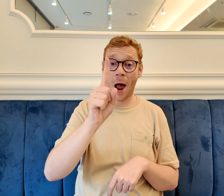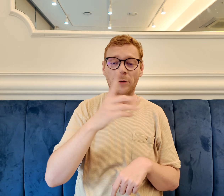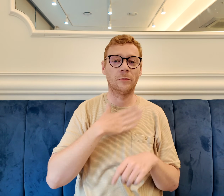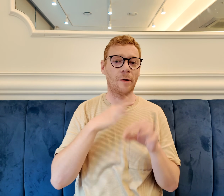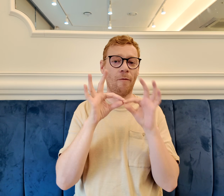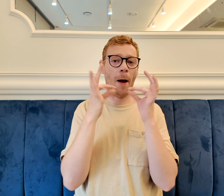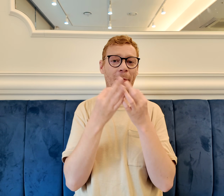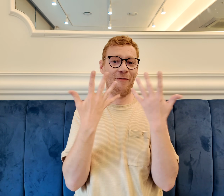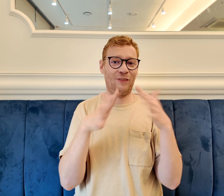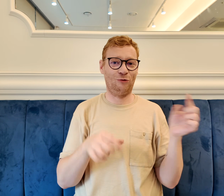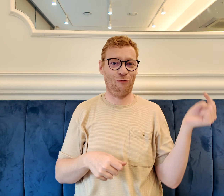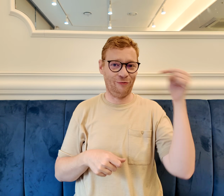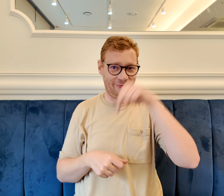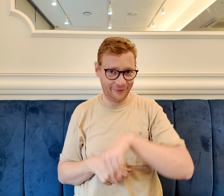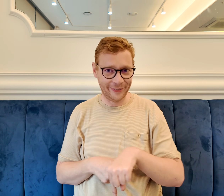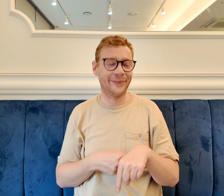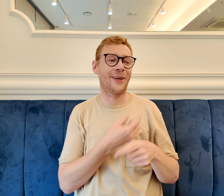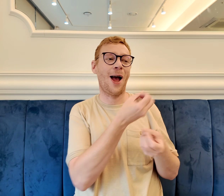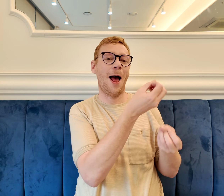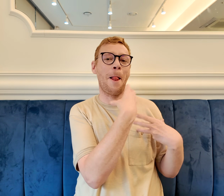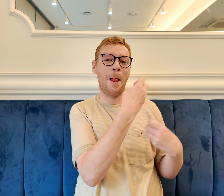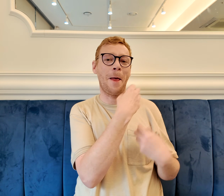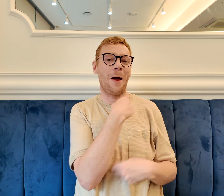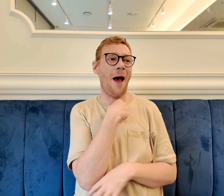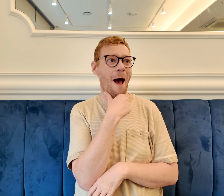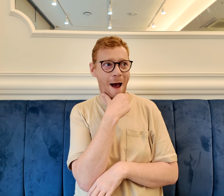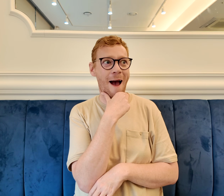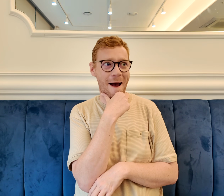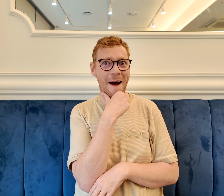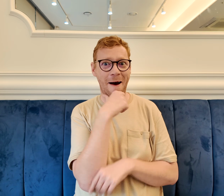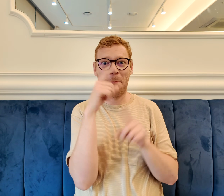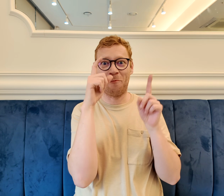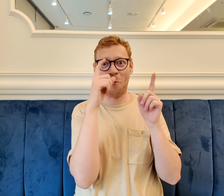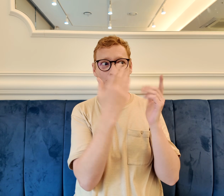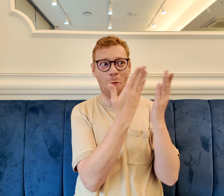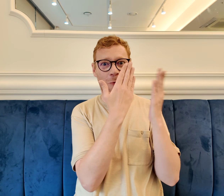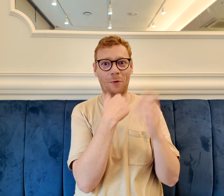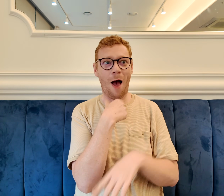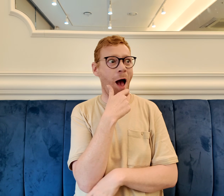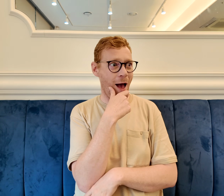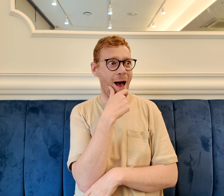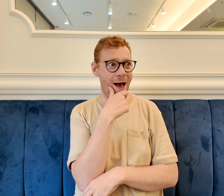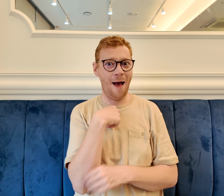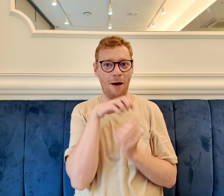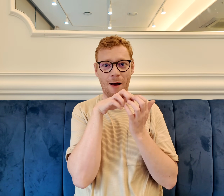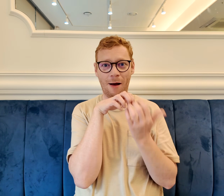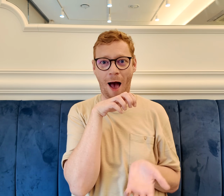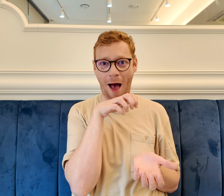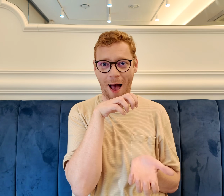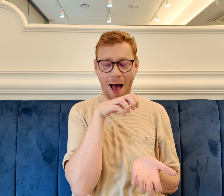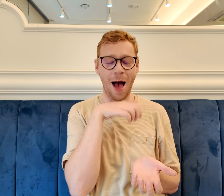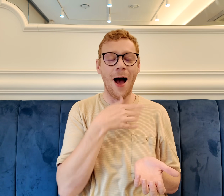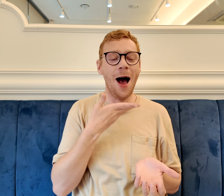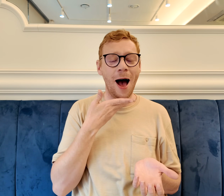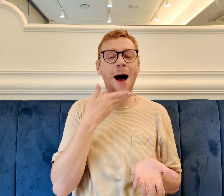But my family has been to Korea before. They told me a lot about Korea and showed me pictures. That's when I became interested. It was so amazing, my jaw dropped, and